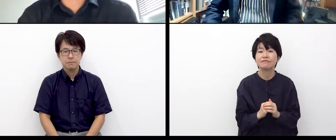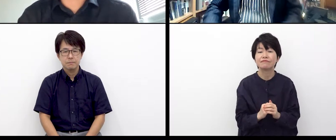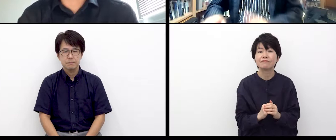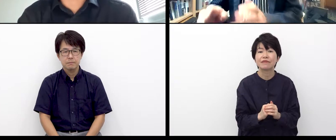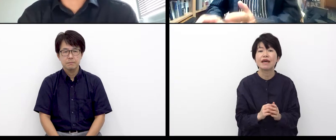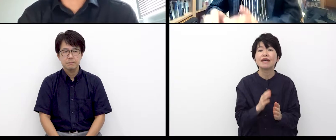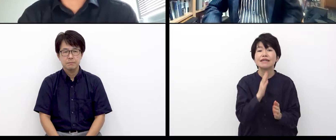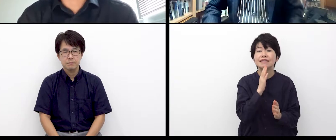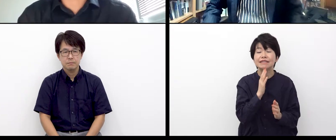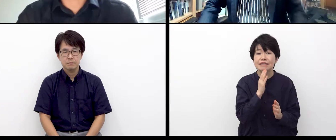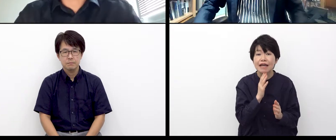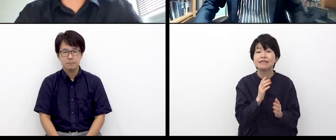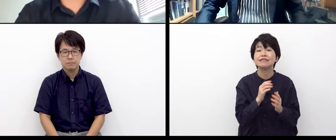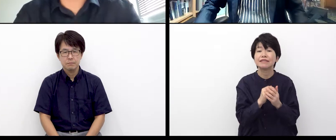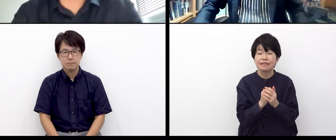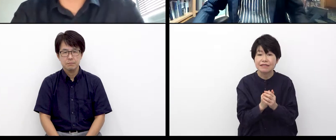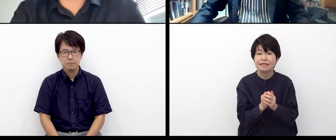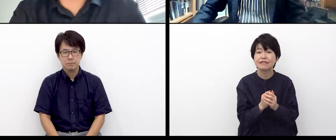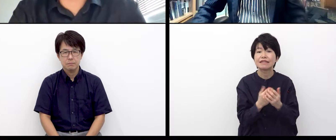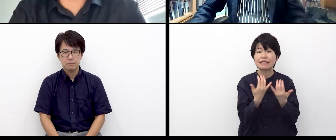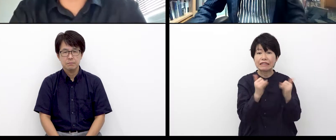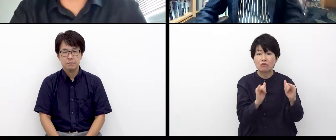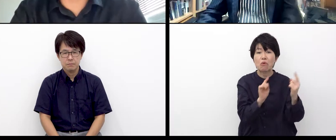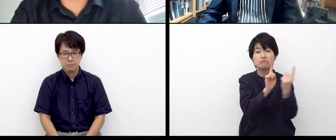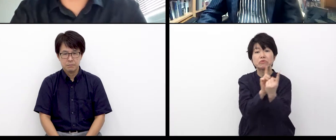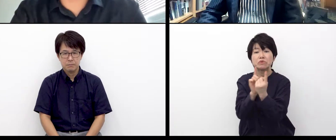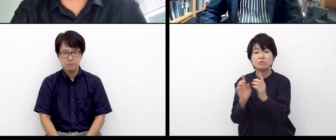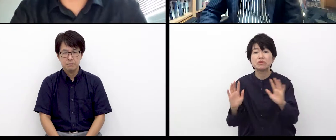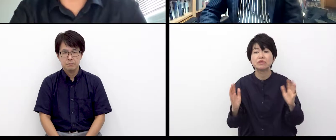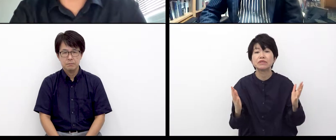if they don’t have interpersonal relationship, they usually don’t go out any more.